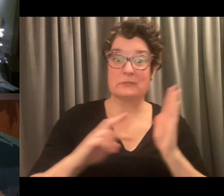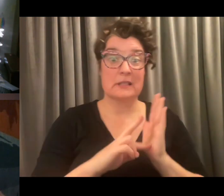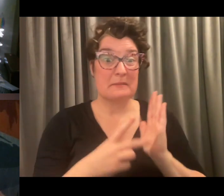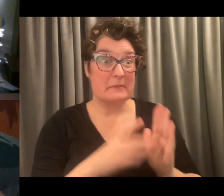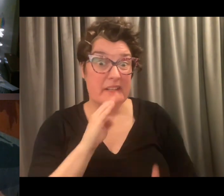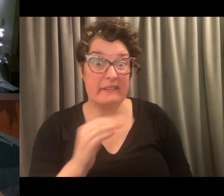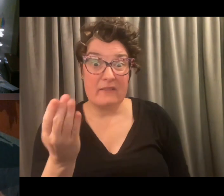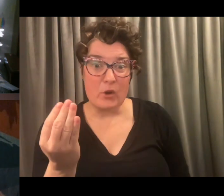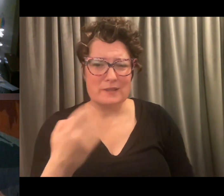Nomy: wow Never: a 14 year old.